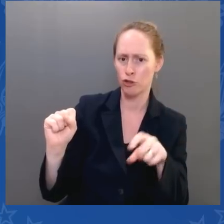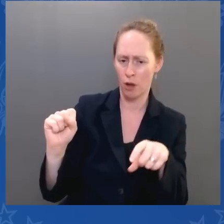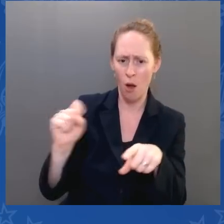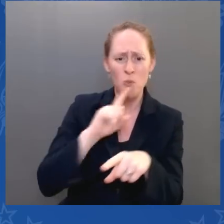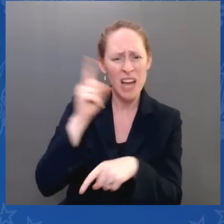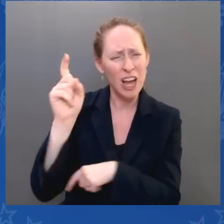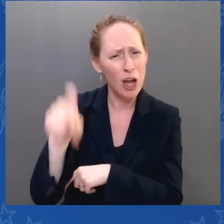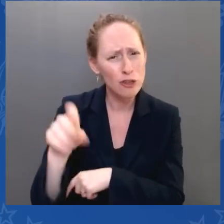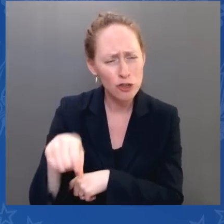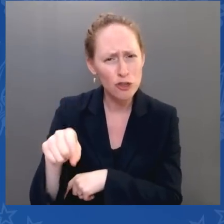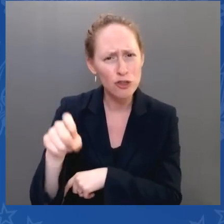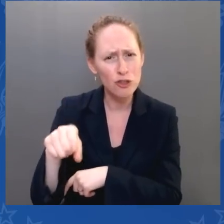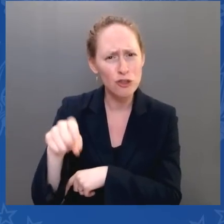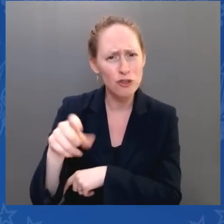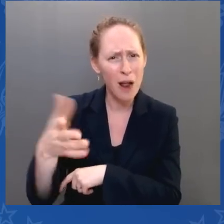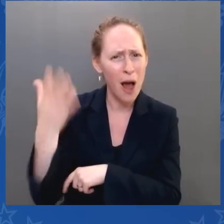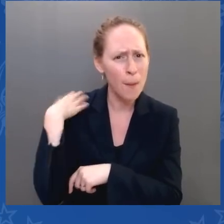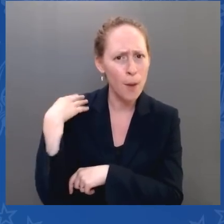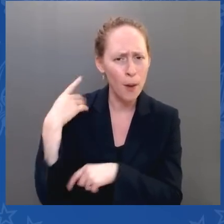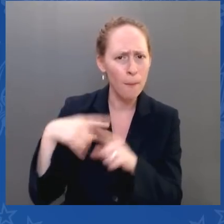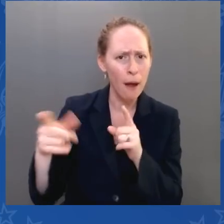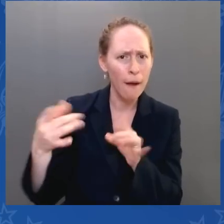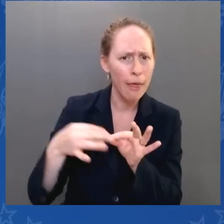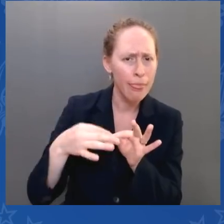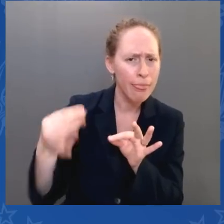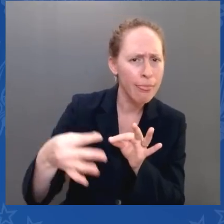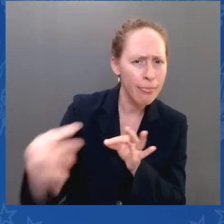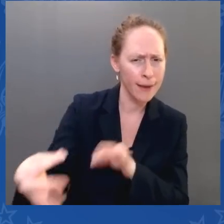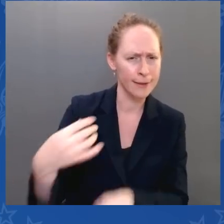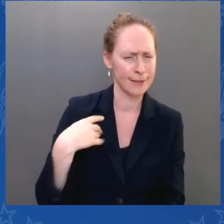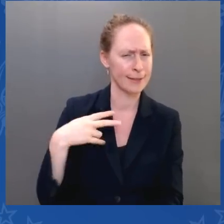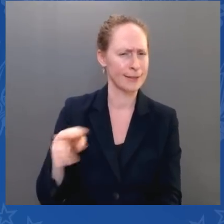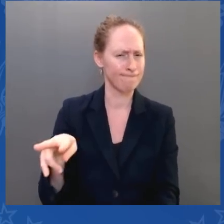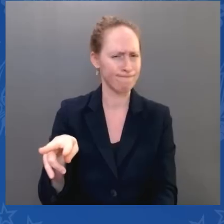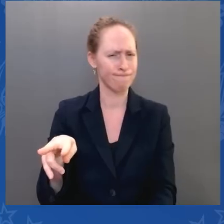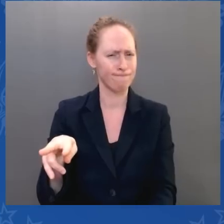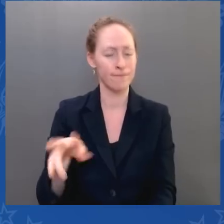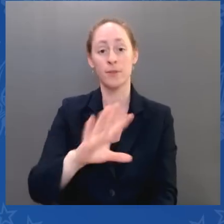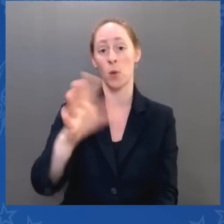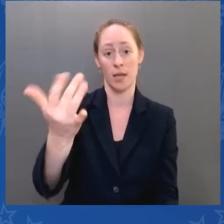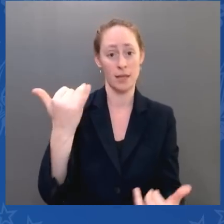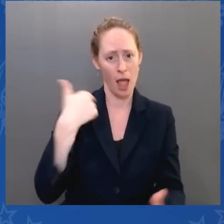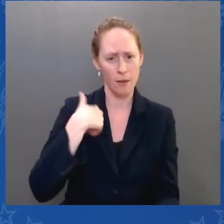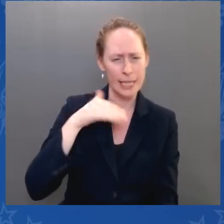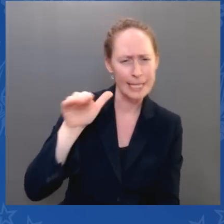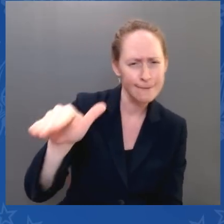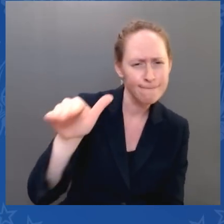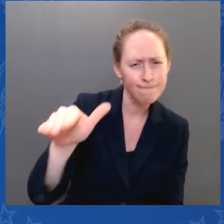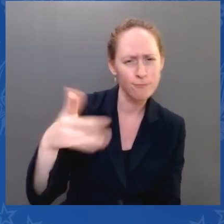talk about today with all of you. We need to work on this. First, we're going to look at ways to increase oil production